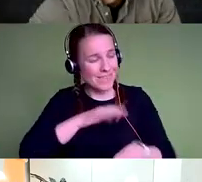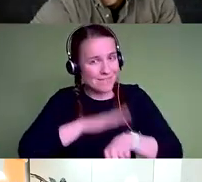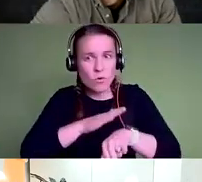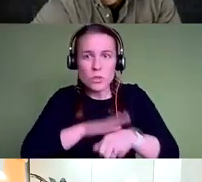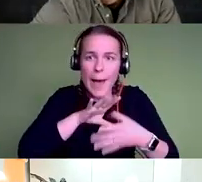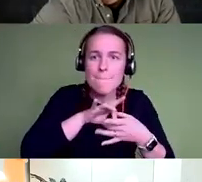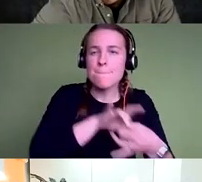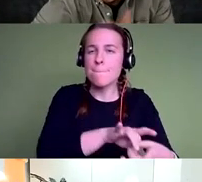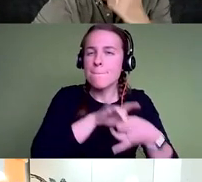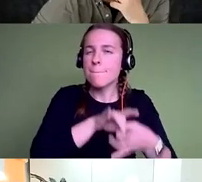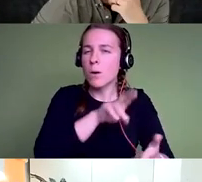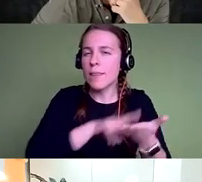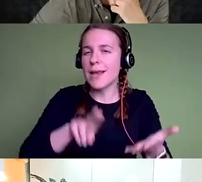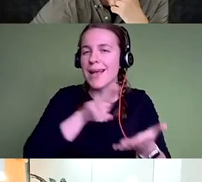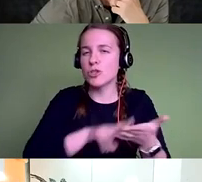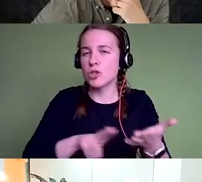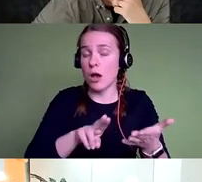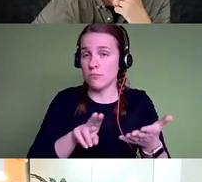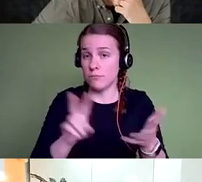It is therefore easy to see the potential health